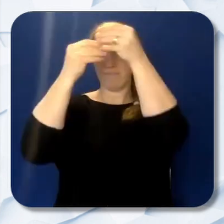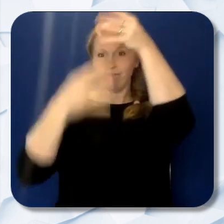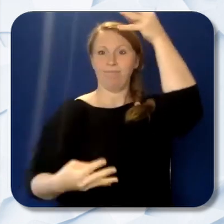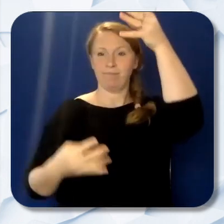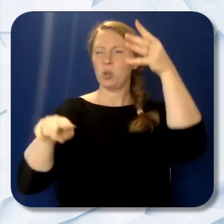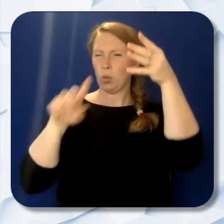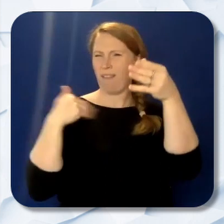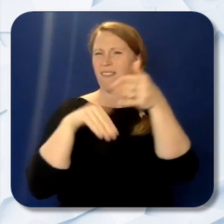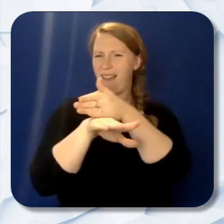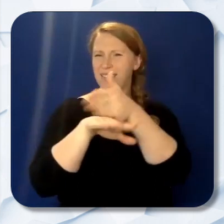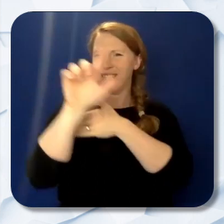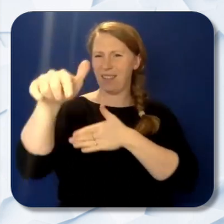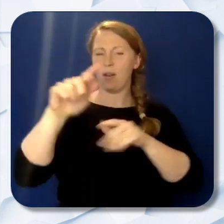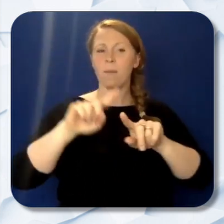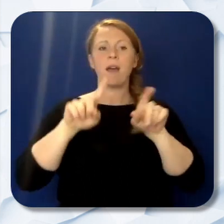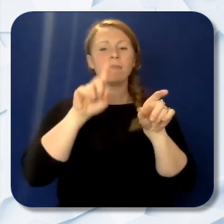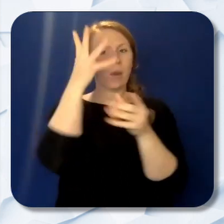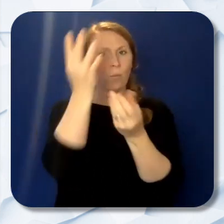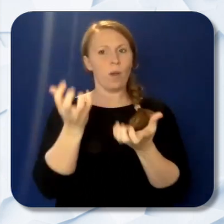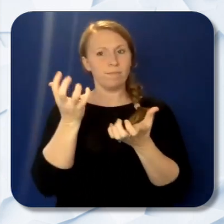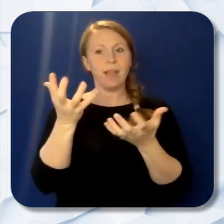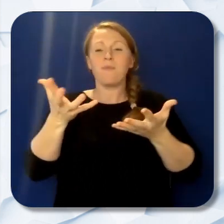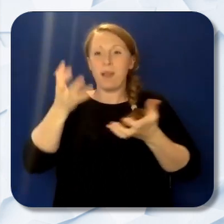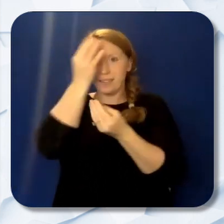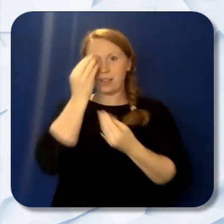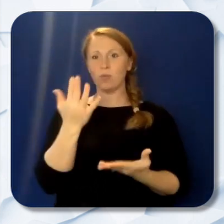know that these are available. We also created student facing posters that